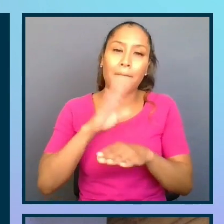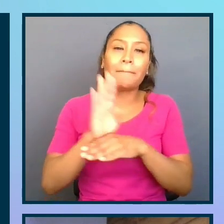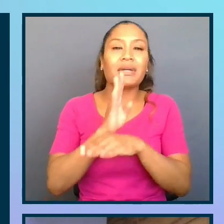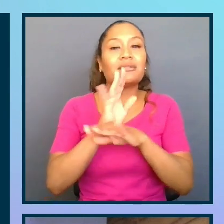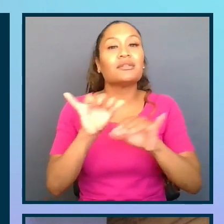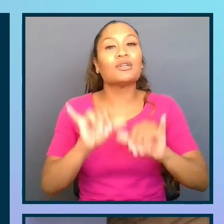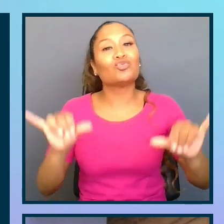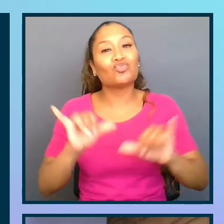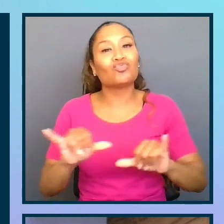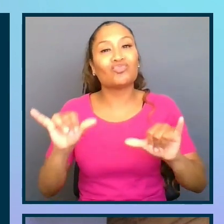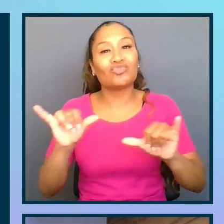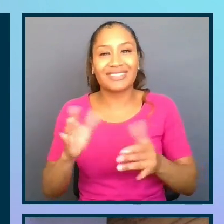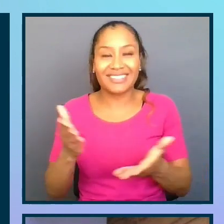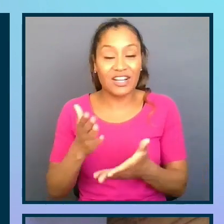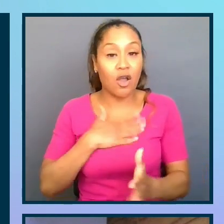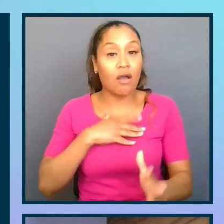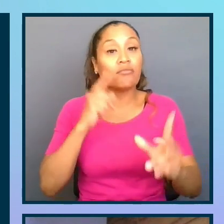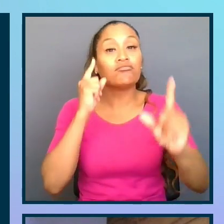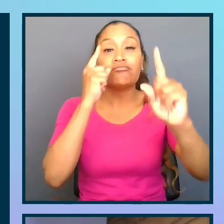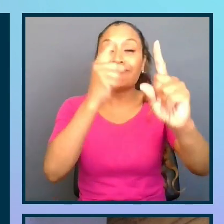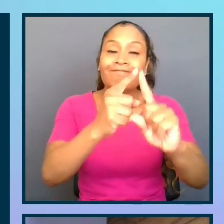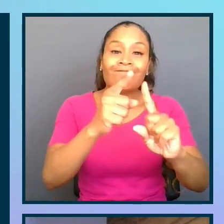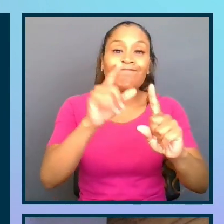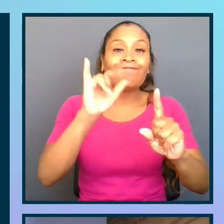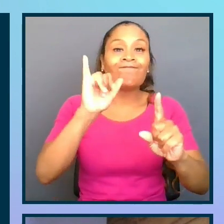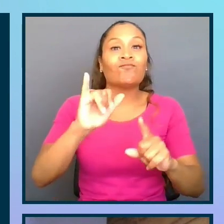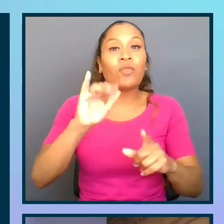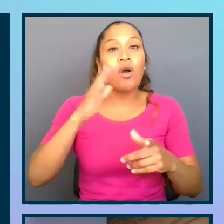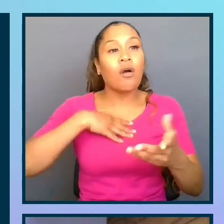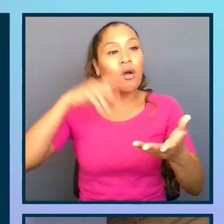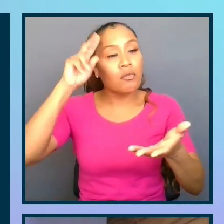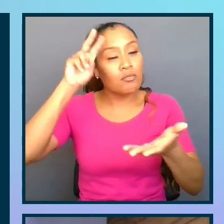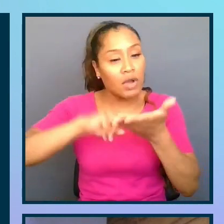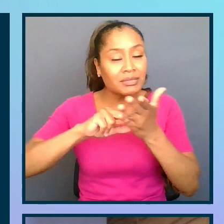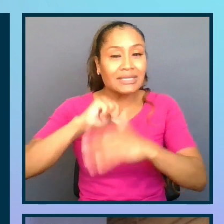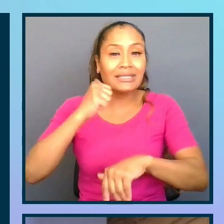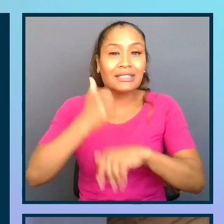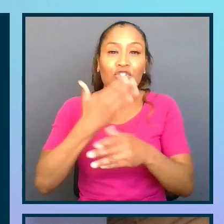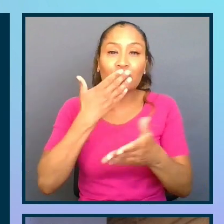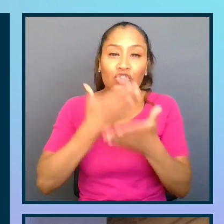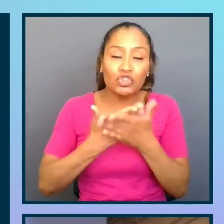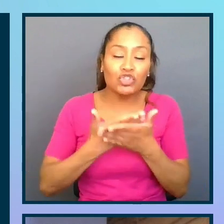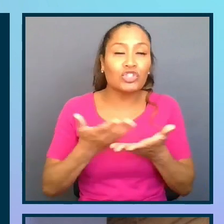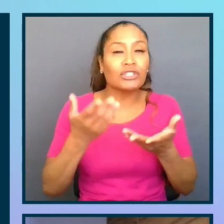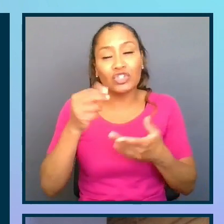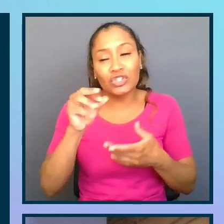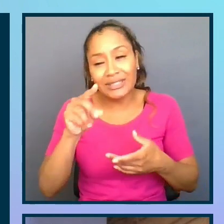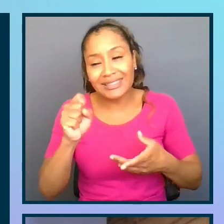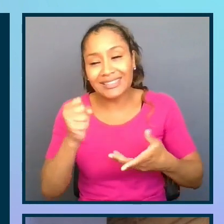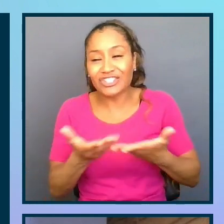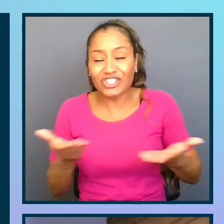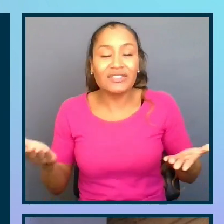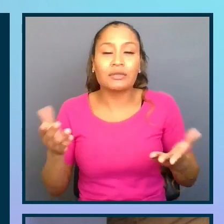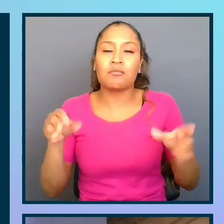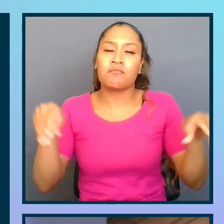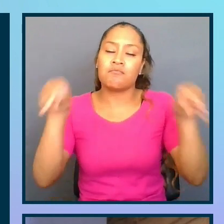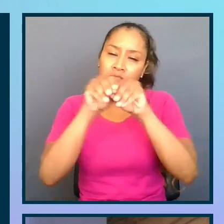And our aim is to make sure that premises, good services, employment opportunities, are more accessible to people with disability.